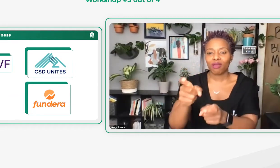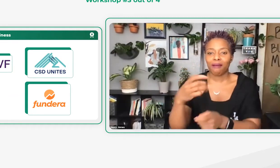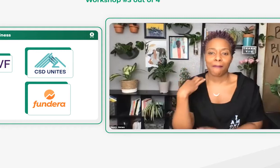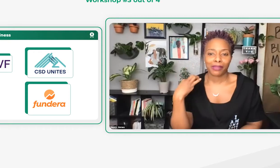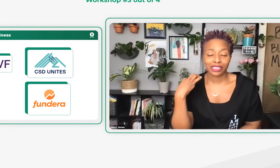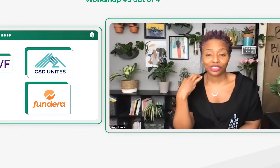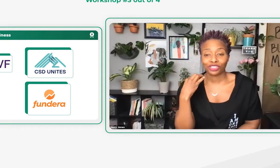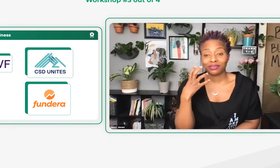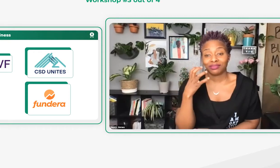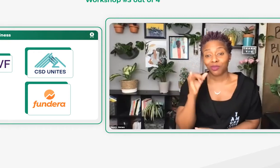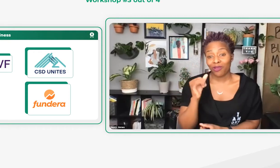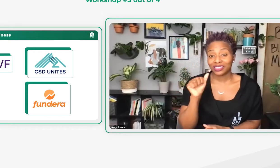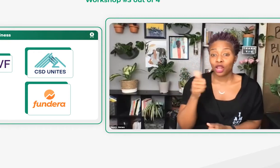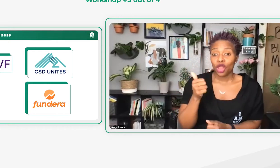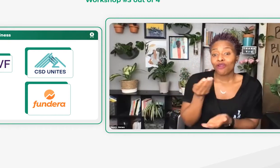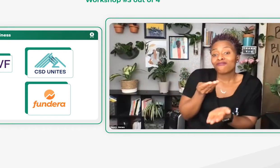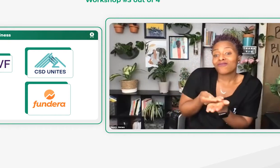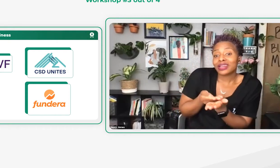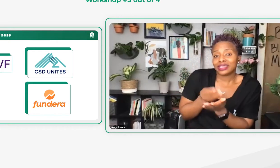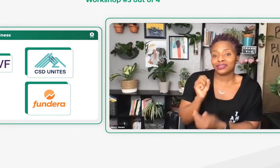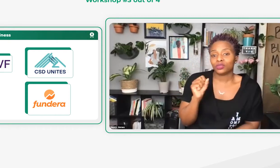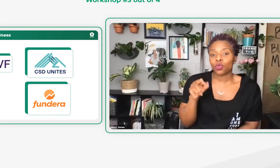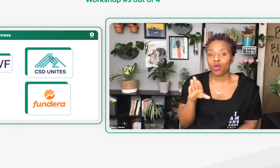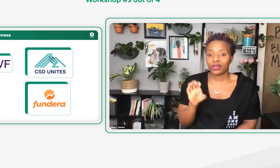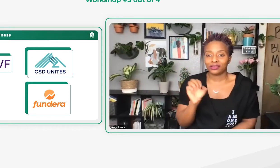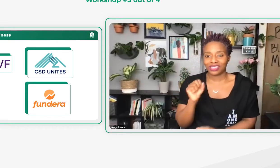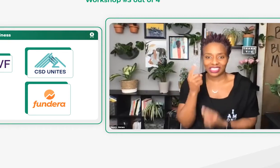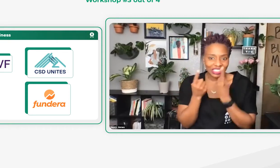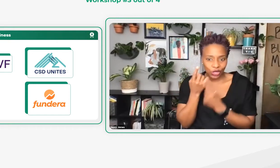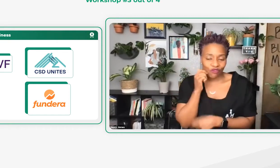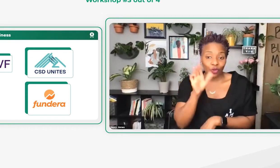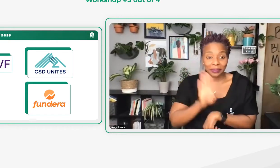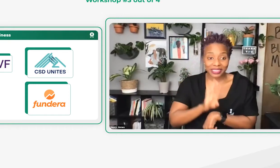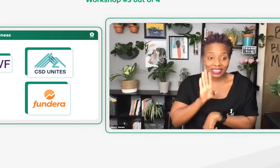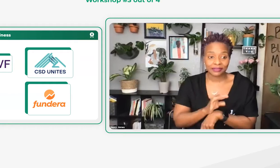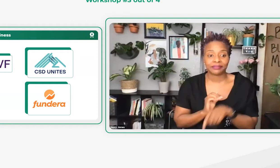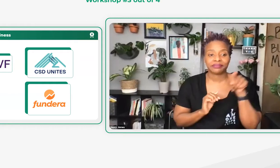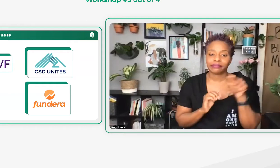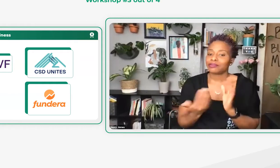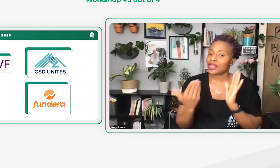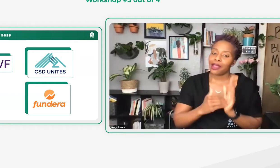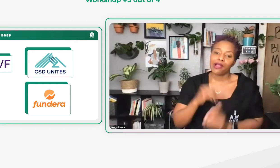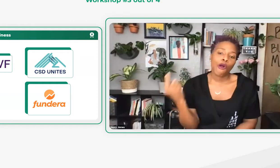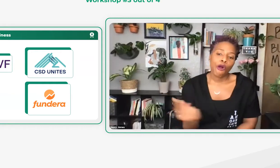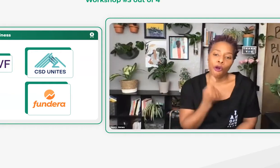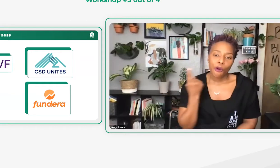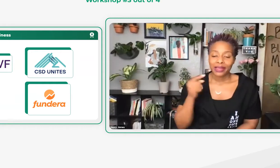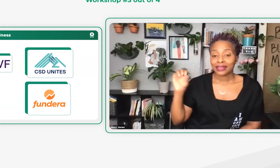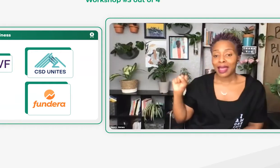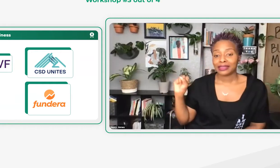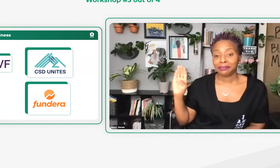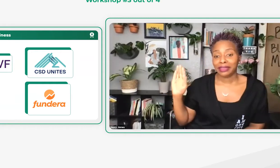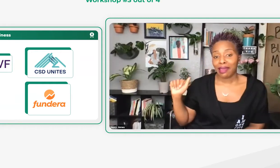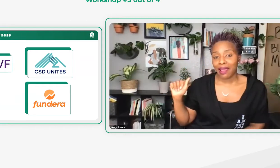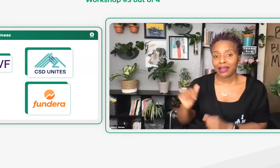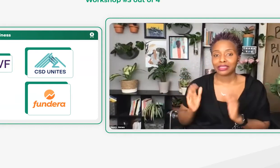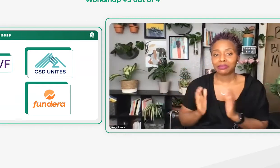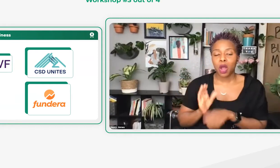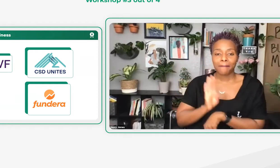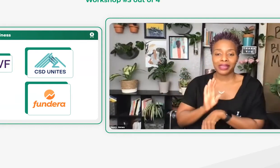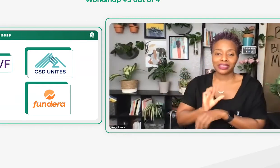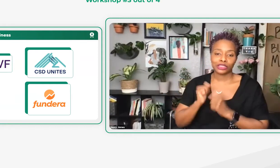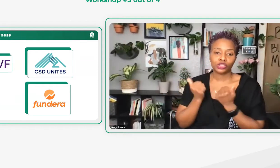for unites grant application. The funding source could be used for under your business, which is